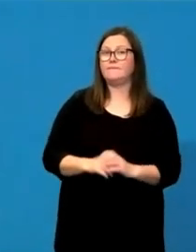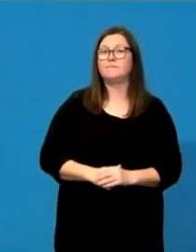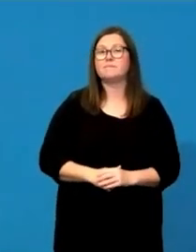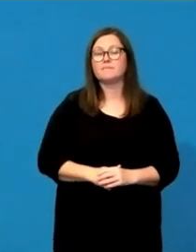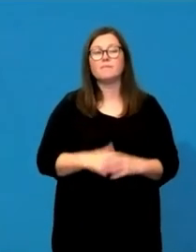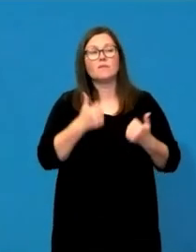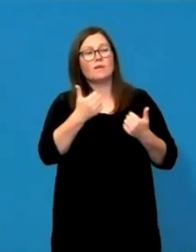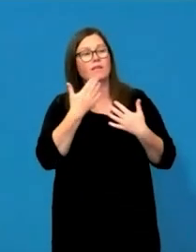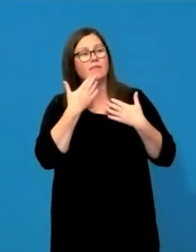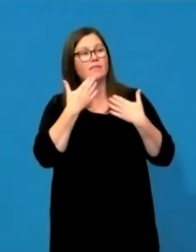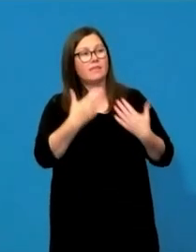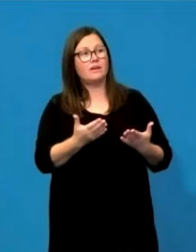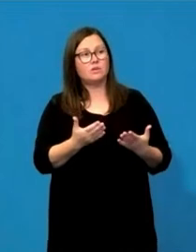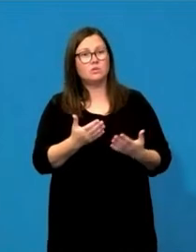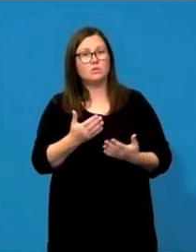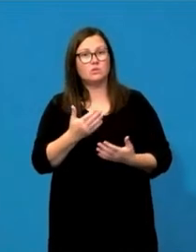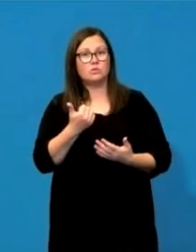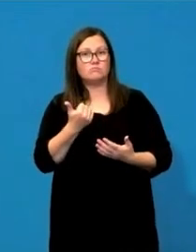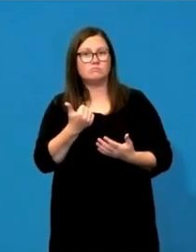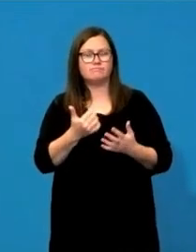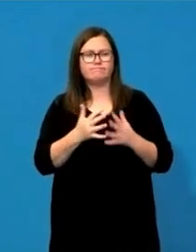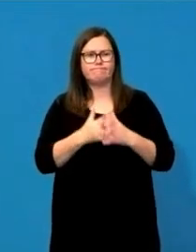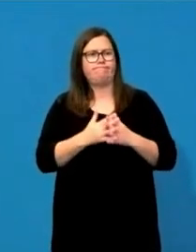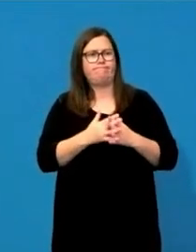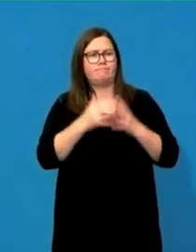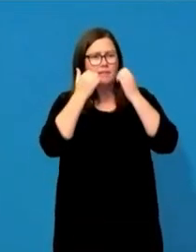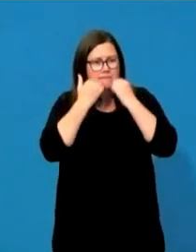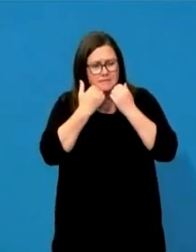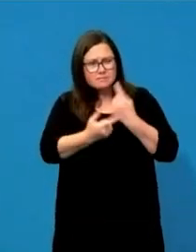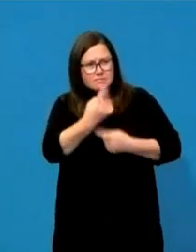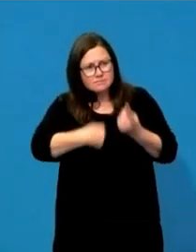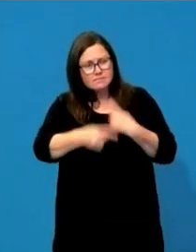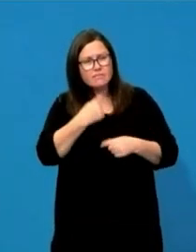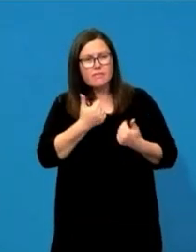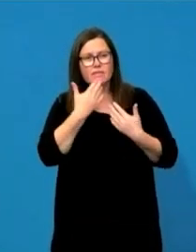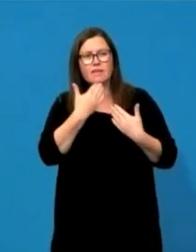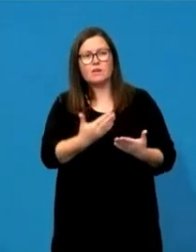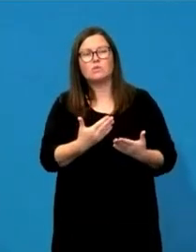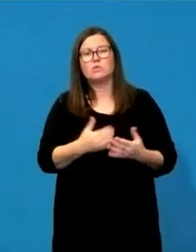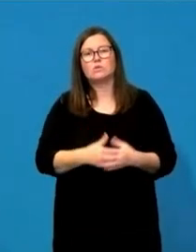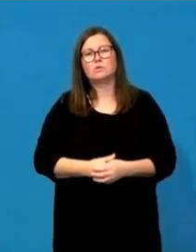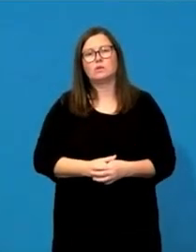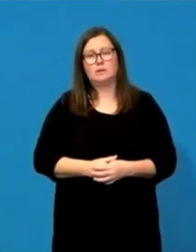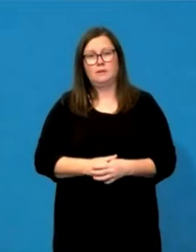That's been very, very helpful. Thank you for giving evidence today, and thank you also for participating in the